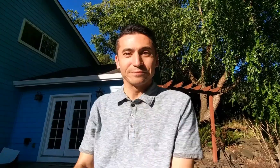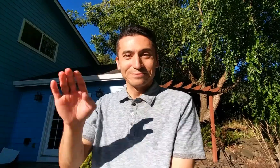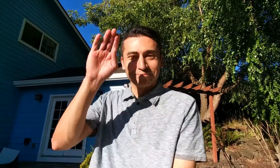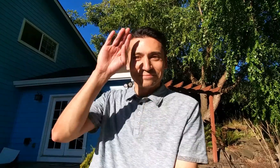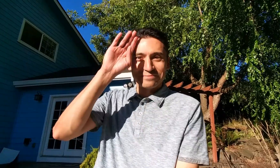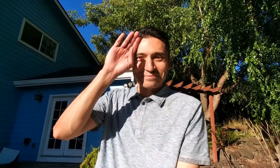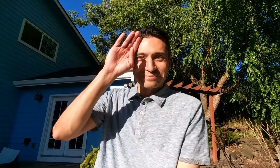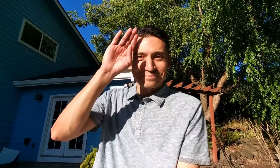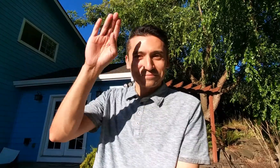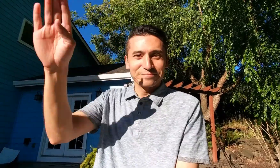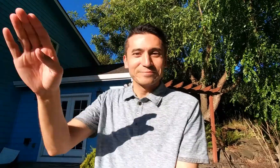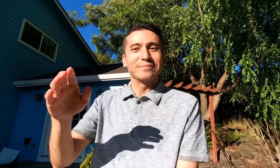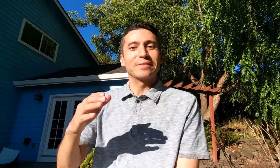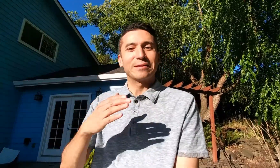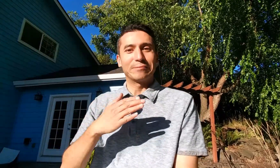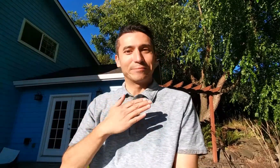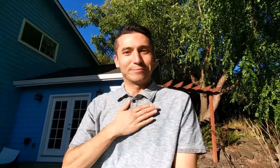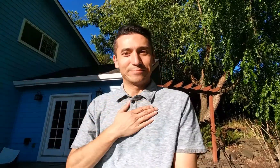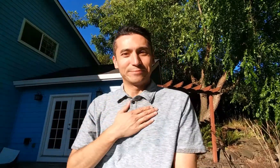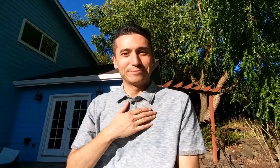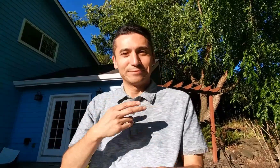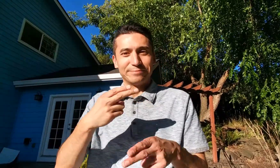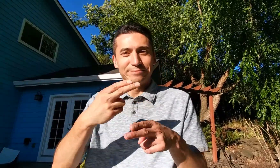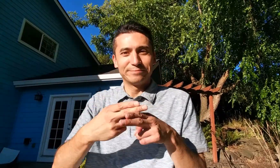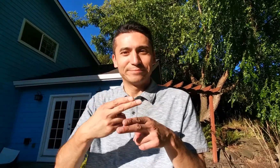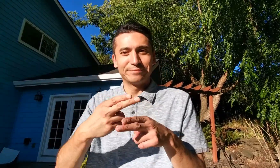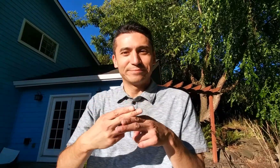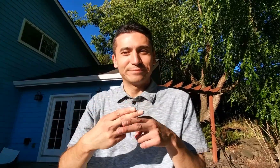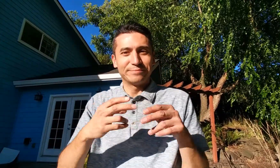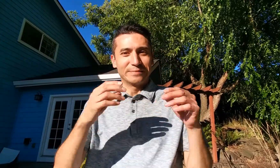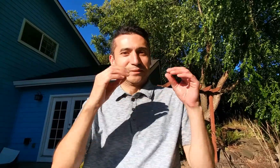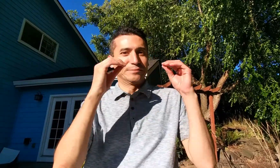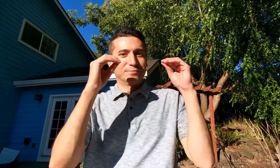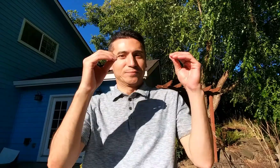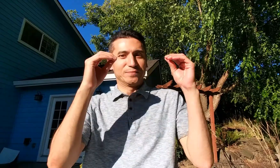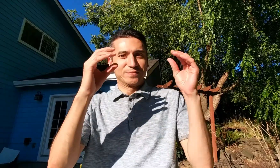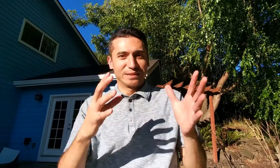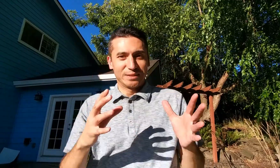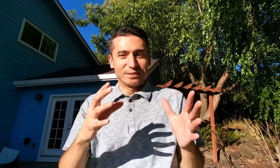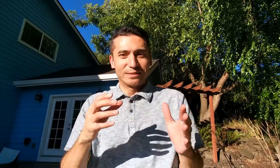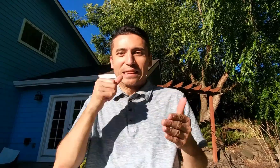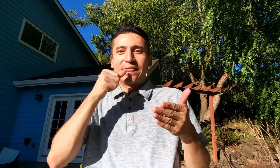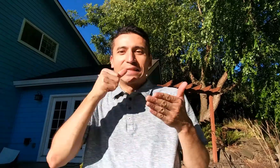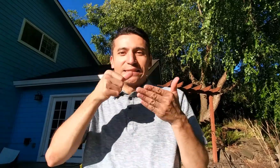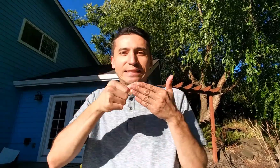[Captions in English] Hello! My name is Professor Stamps.